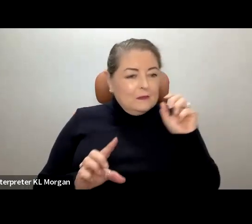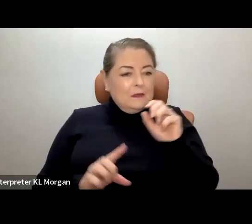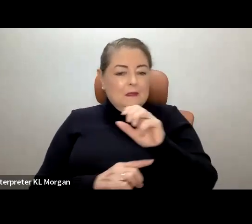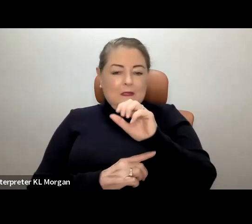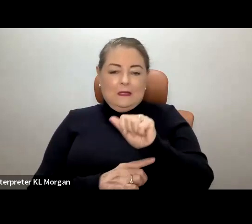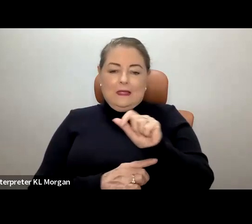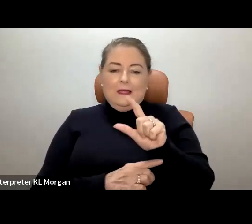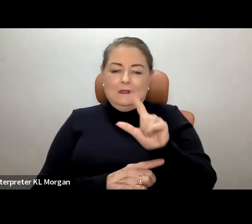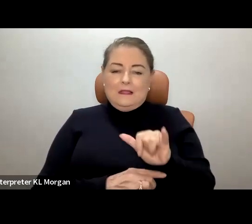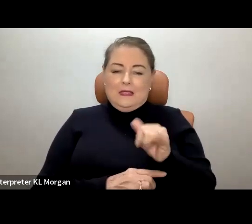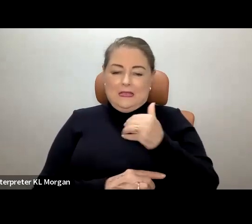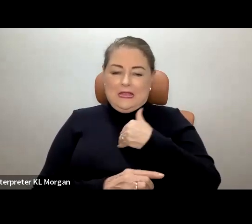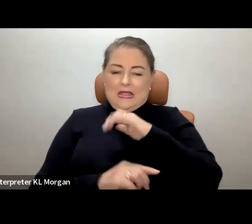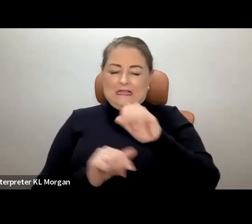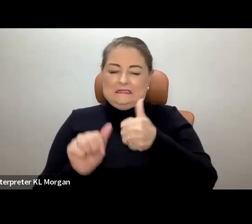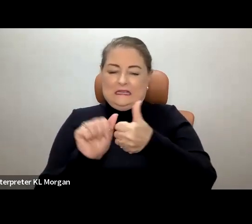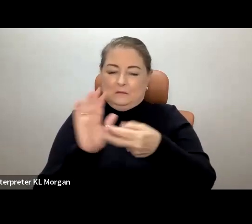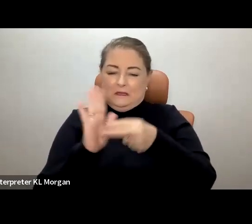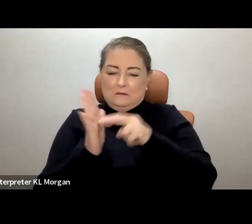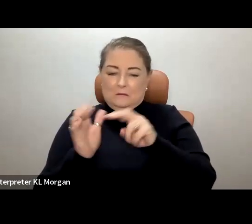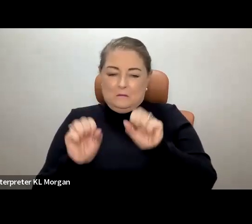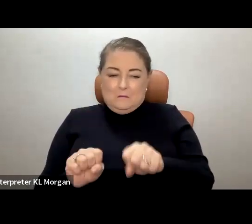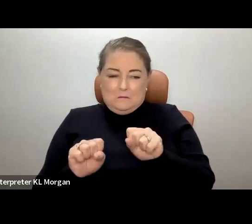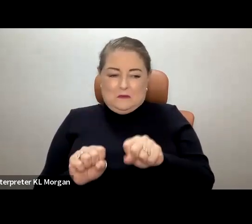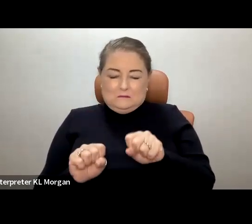to have indication, possibilities to encourage